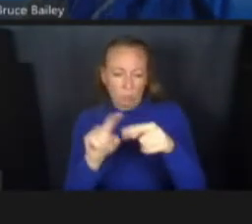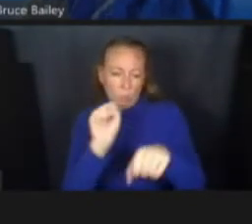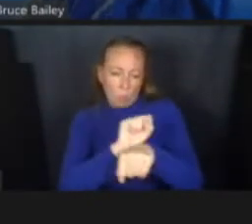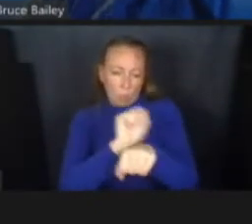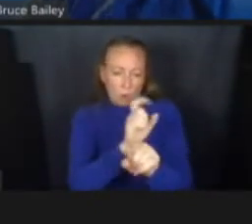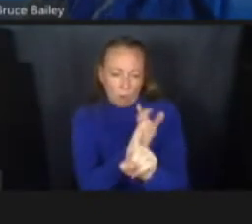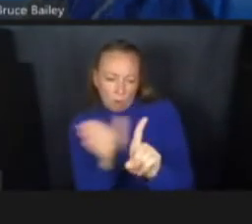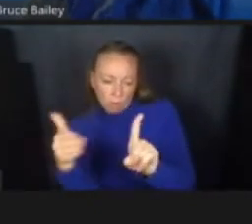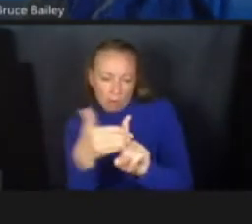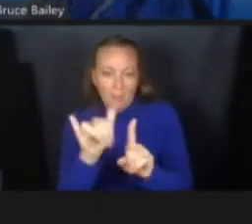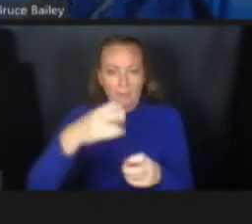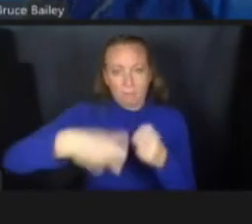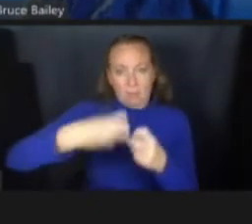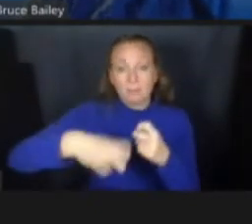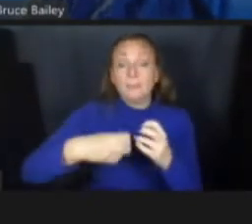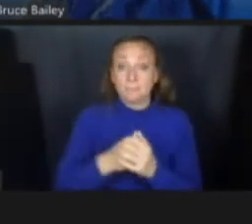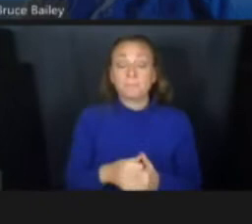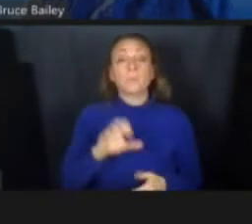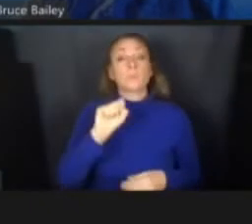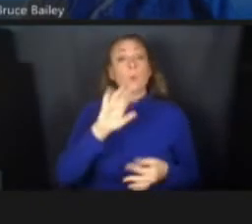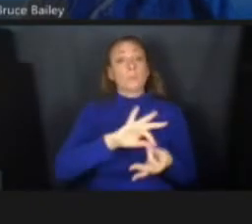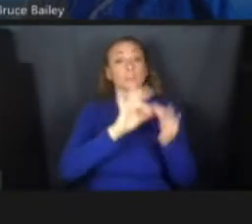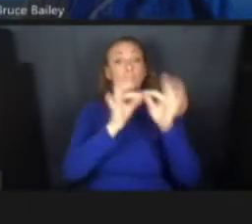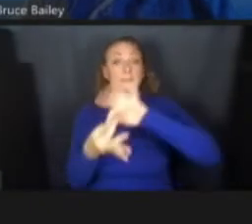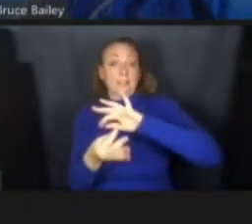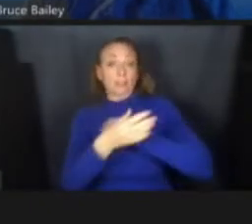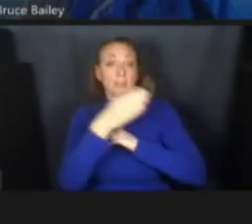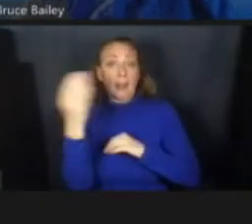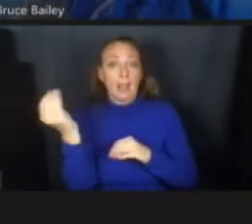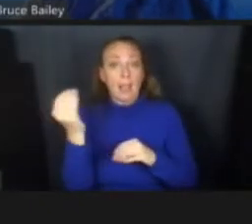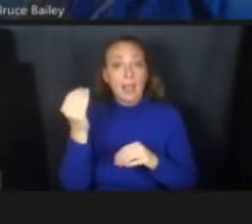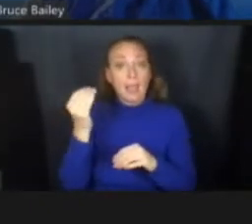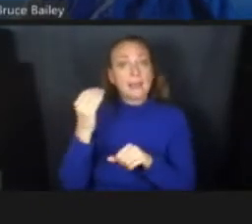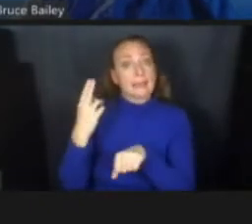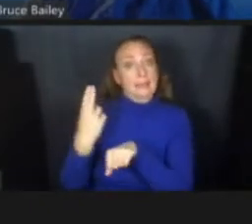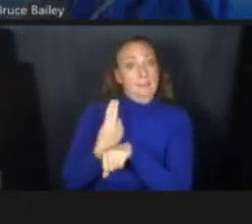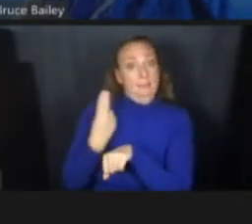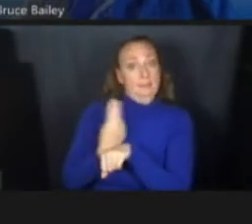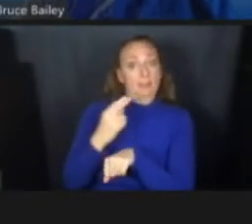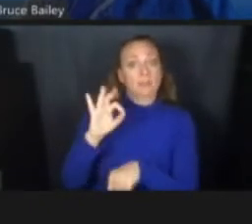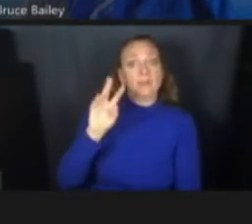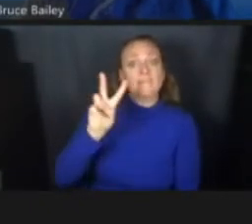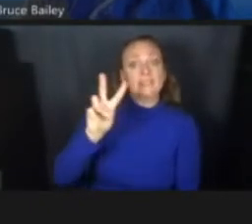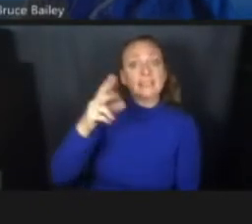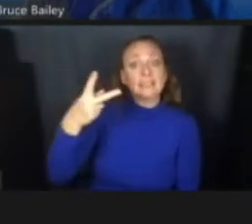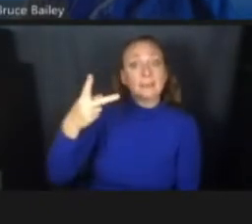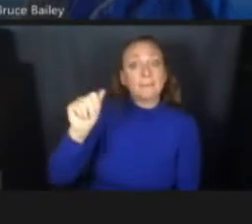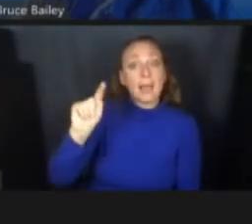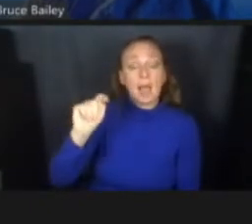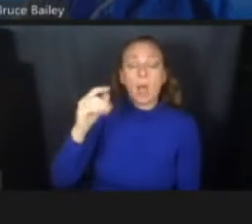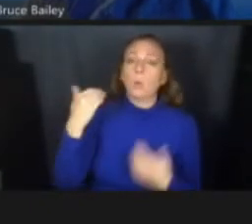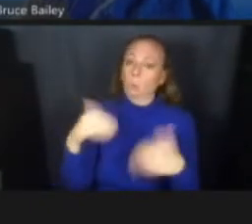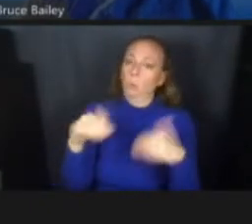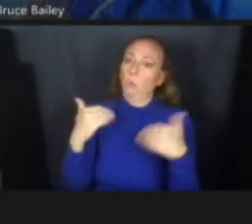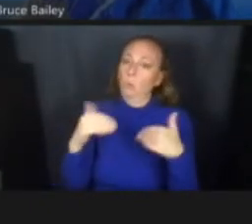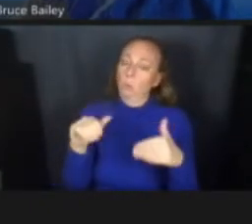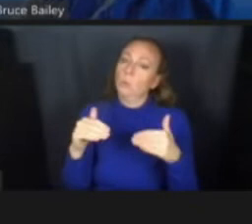So the interpretation and the implementation of the VPAT, is a very important issue in Canada,